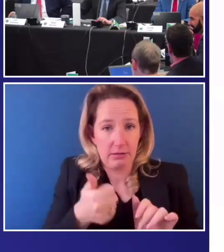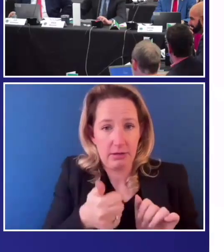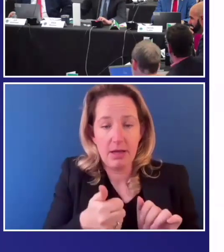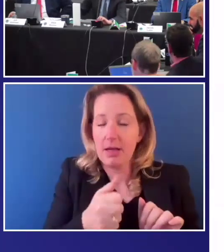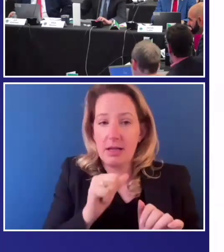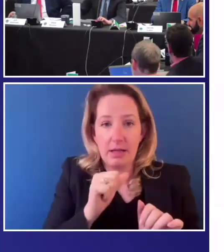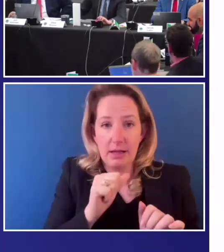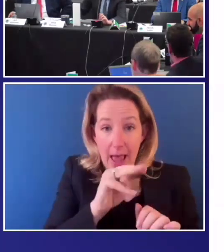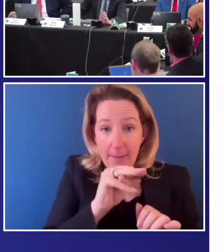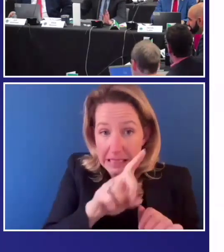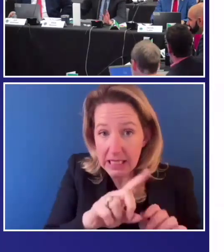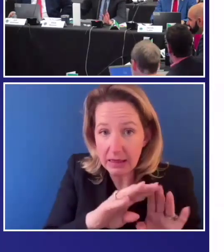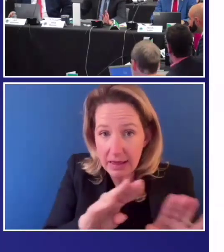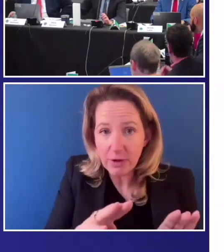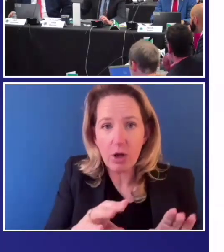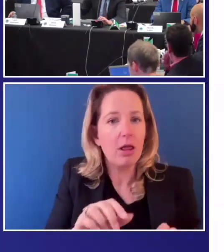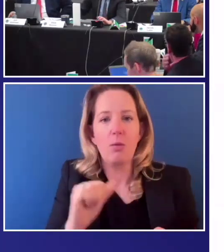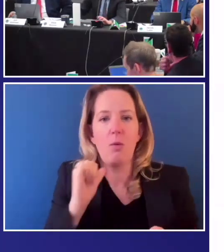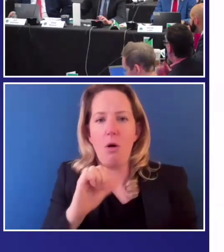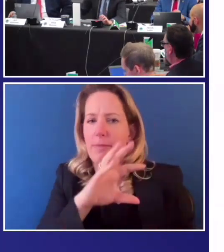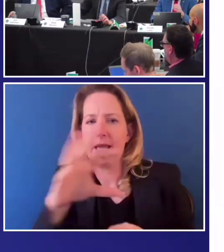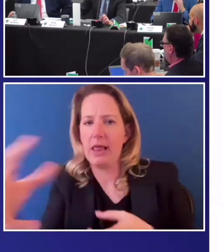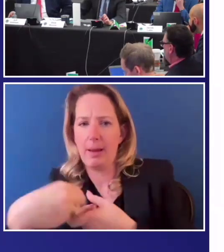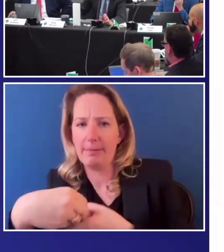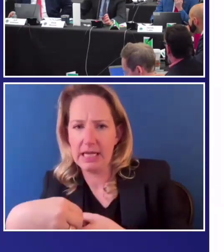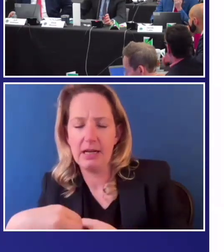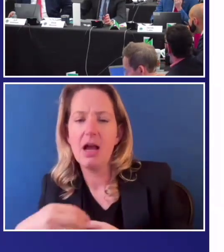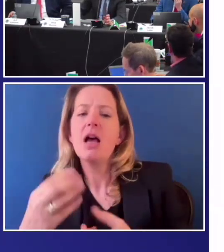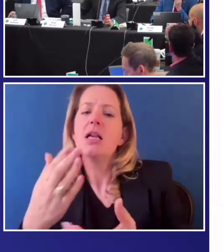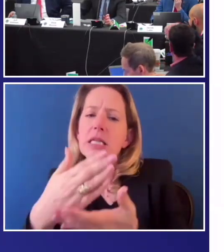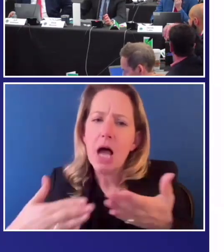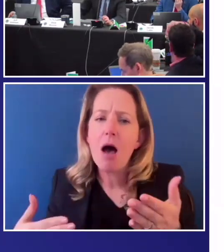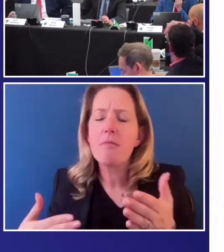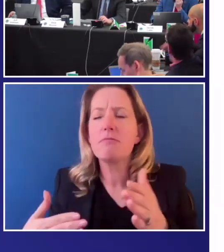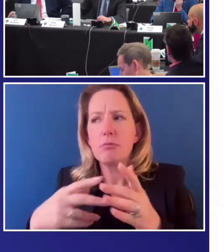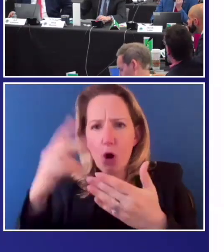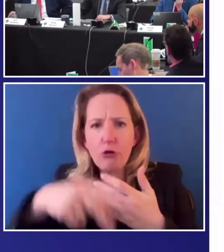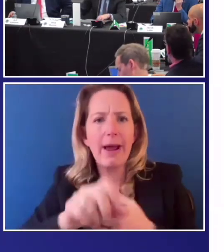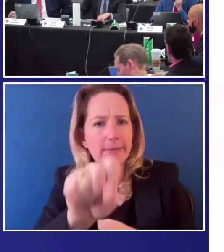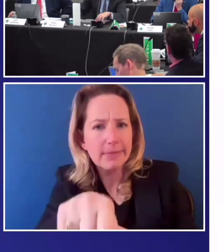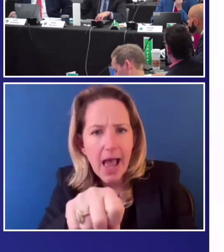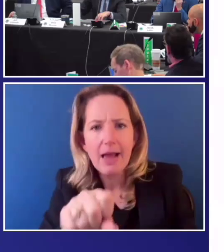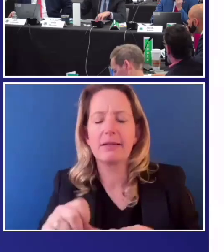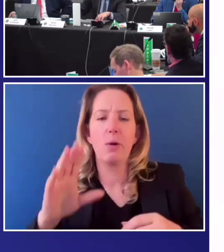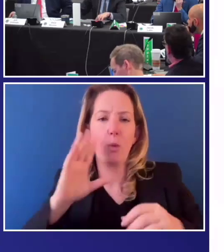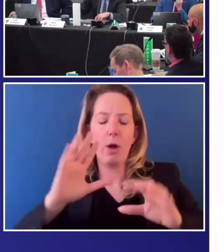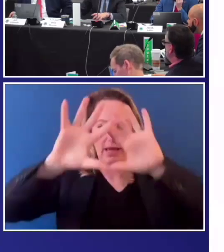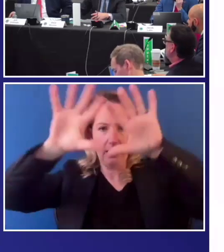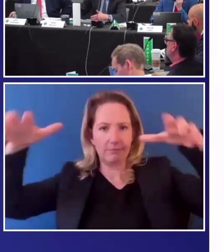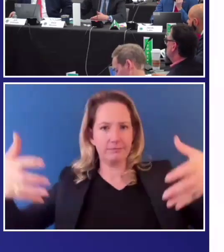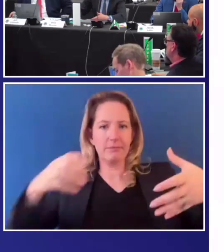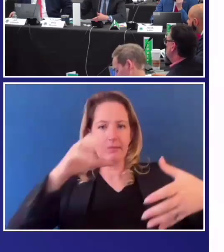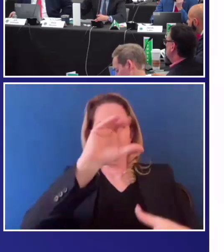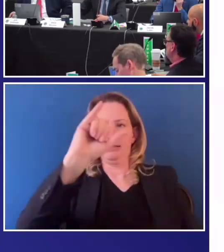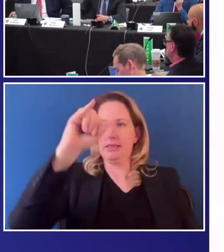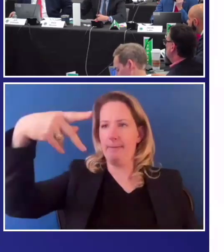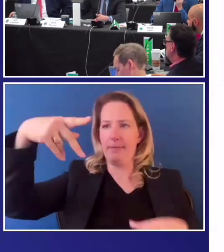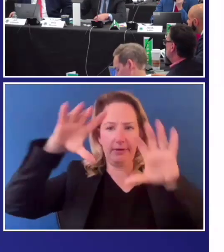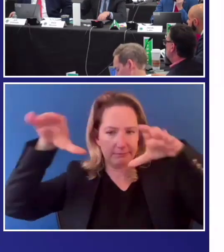in that way. That's not to say that there won't be programs where there are high earners in, in you know, in the baccalaureate degree,